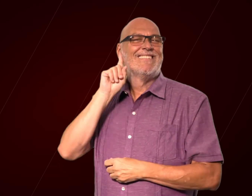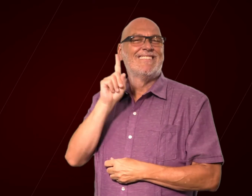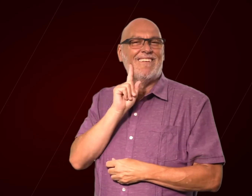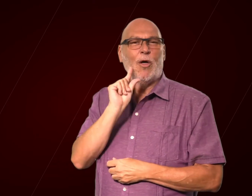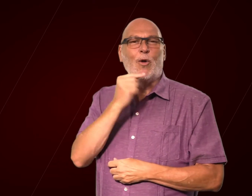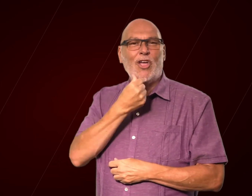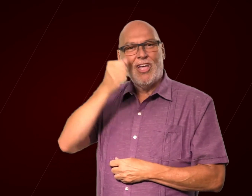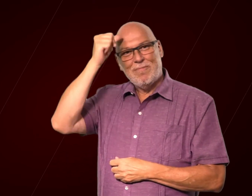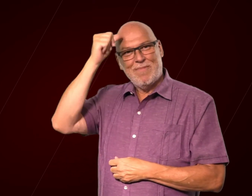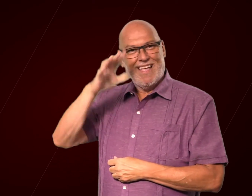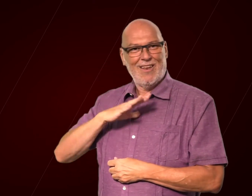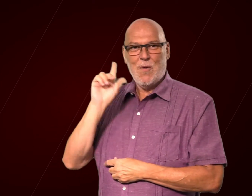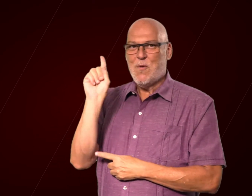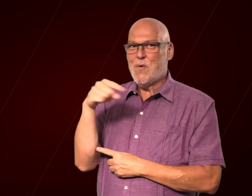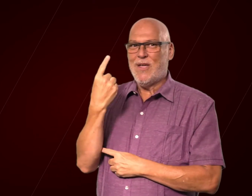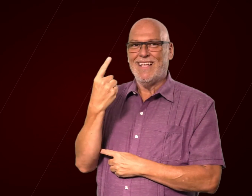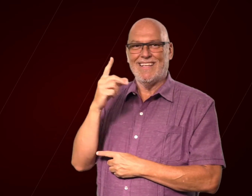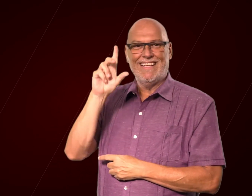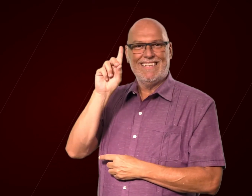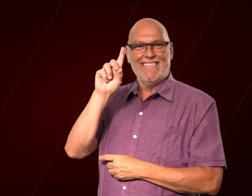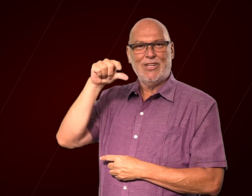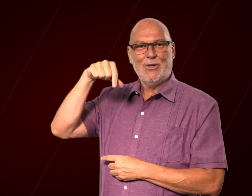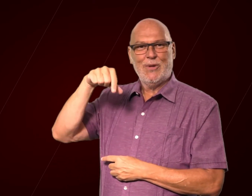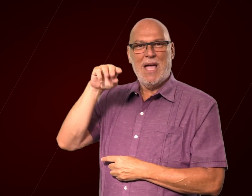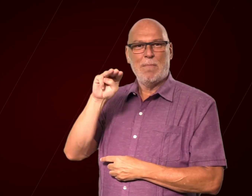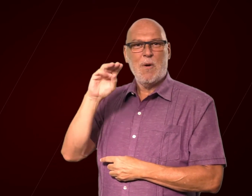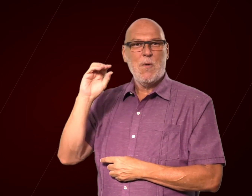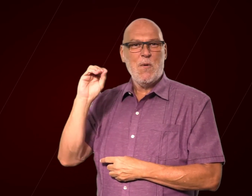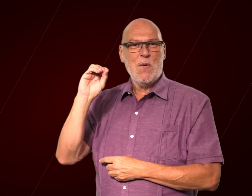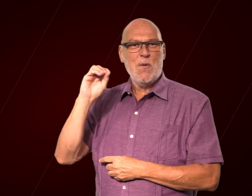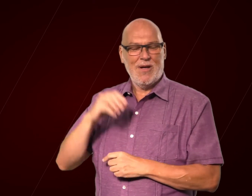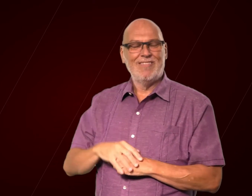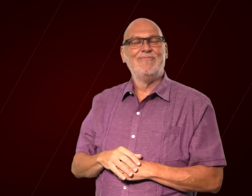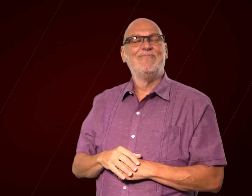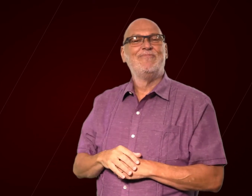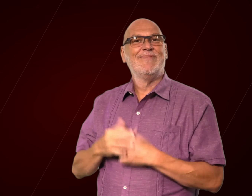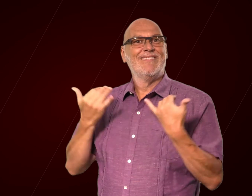Deaf Queer Men Only, DQMO.